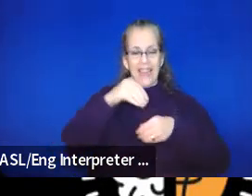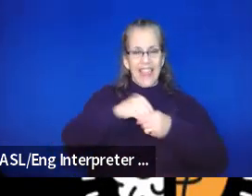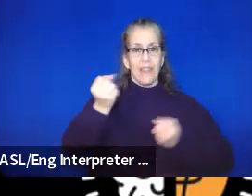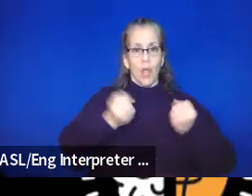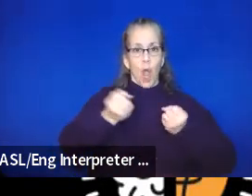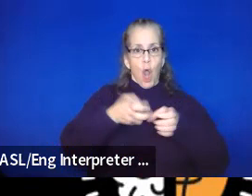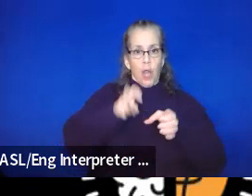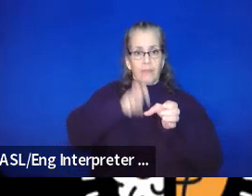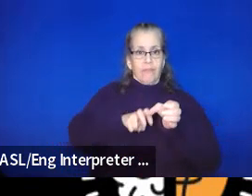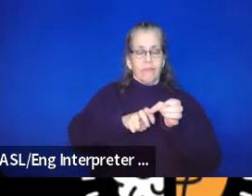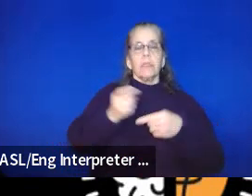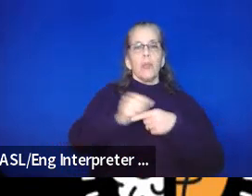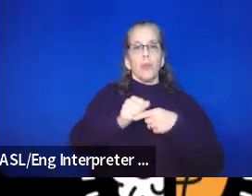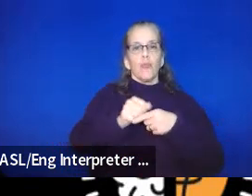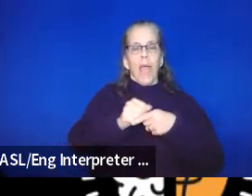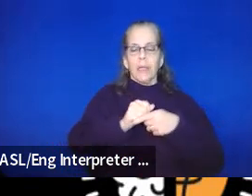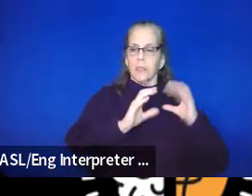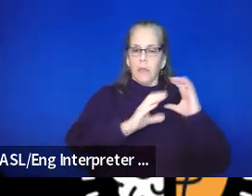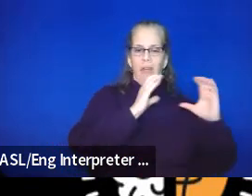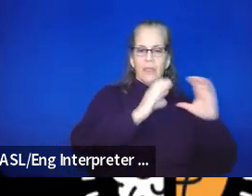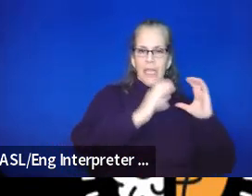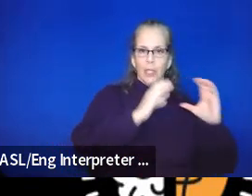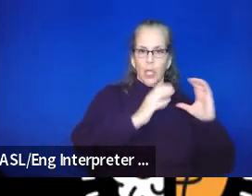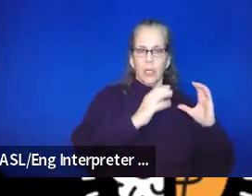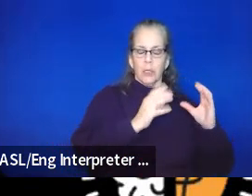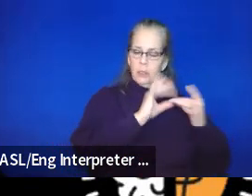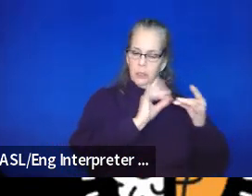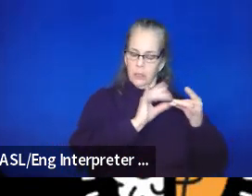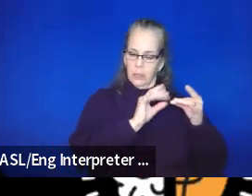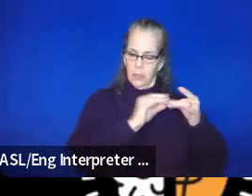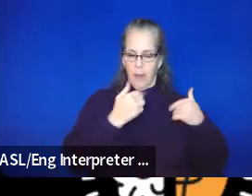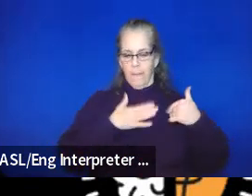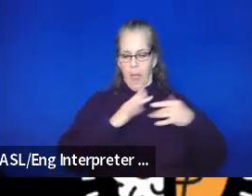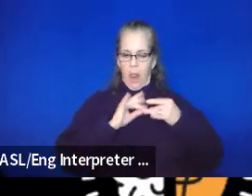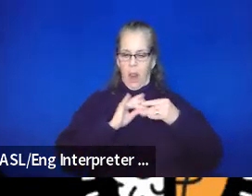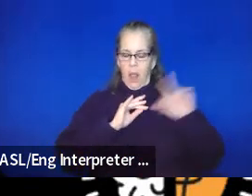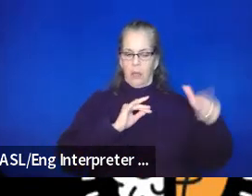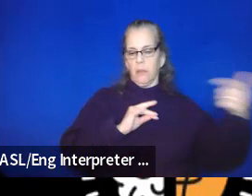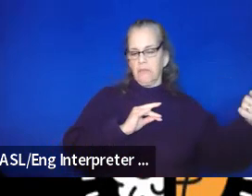Like, what he would do if X happened, if Y happened, if Z happened, and he so that when